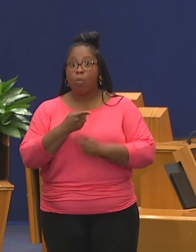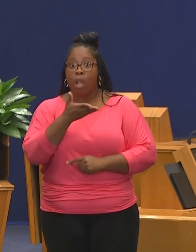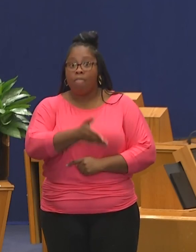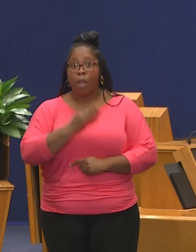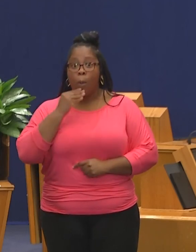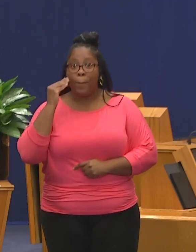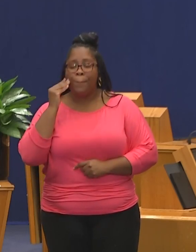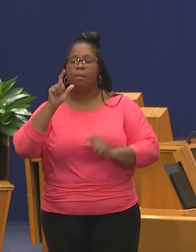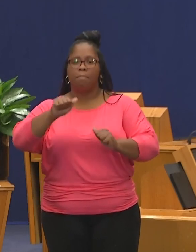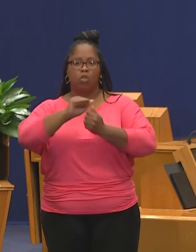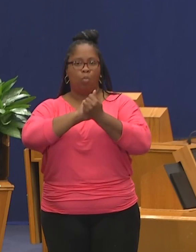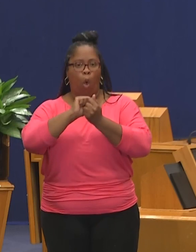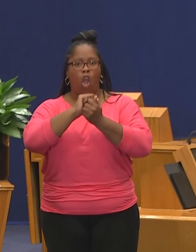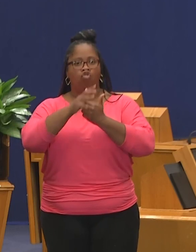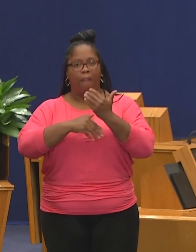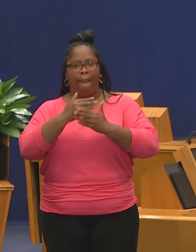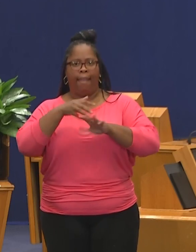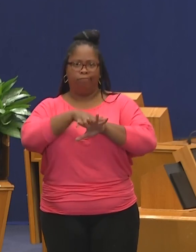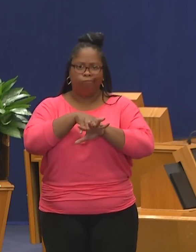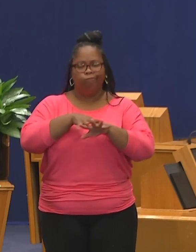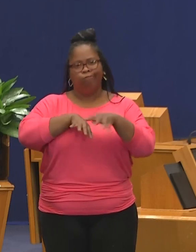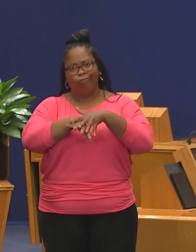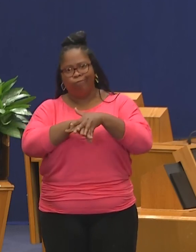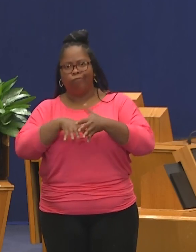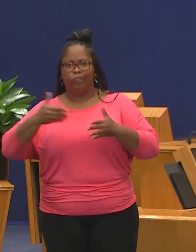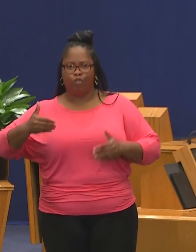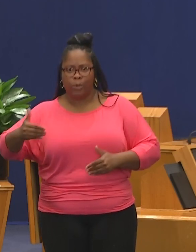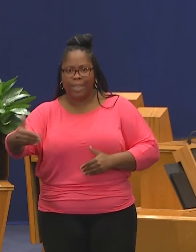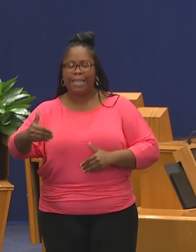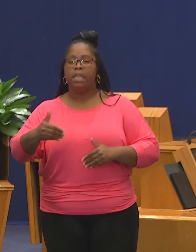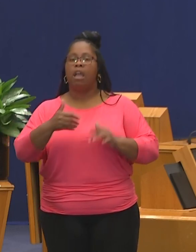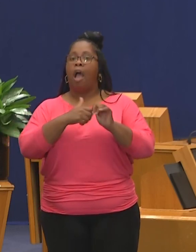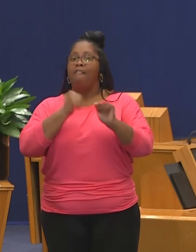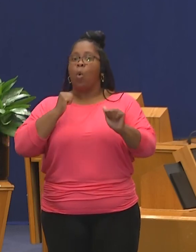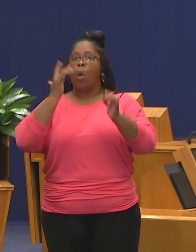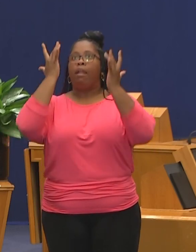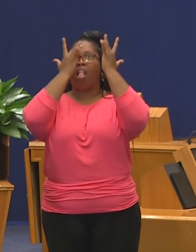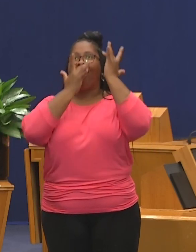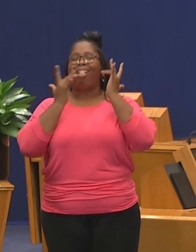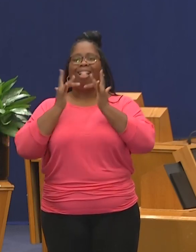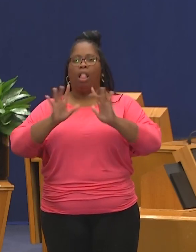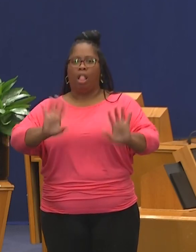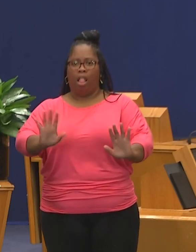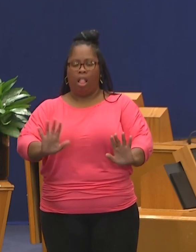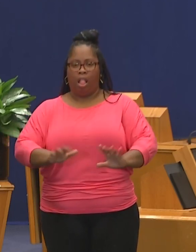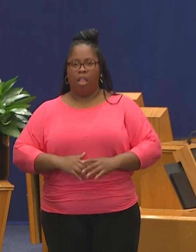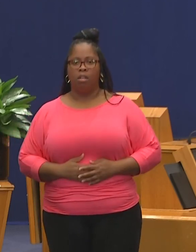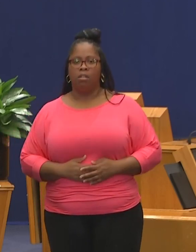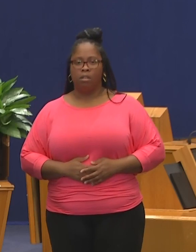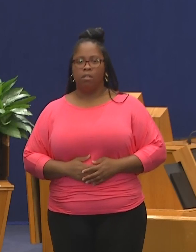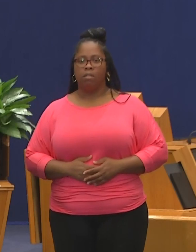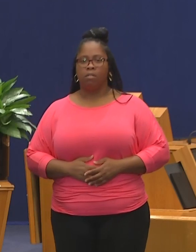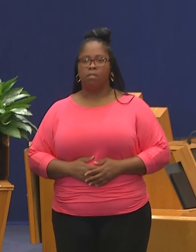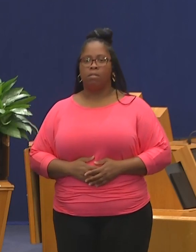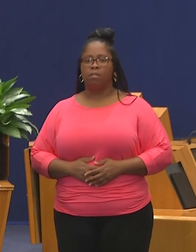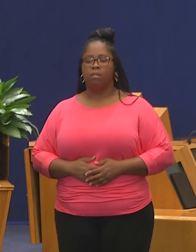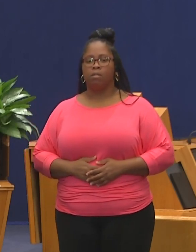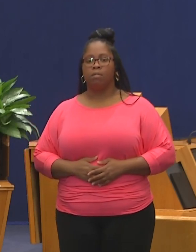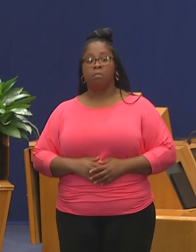EVERYONE IN THE HOUSEHOLD NEEDS TO WASH THEIR HANDS FREQUENTLY. AND EVERYONE NEEDS TO AVOID